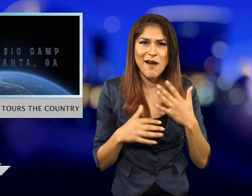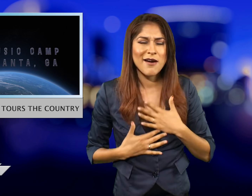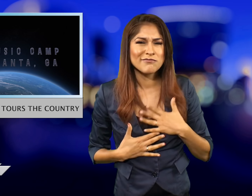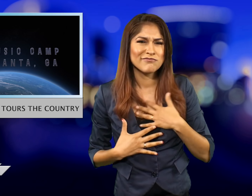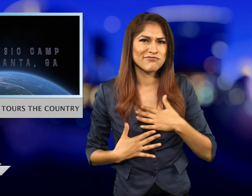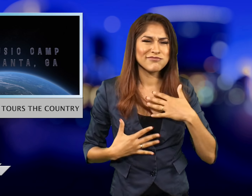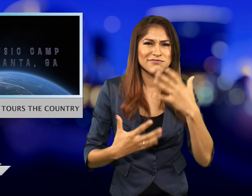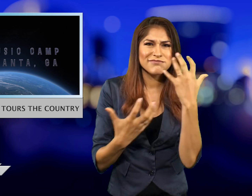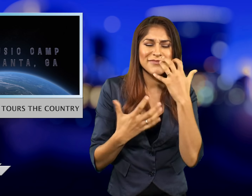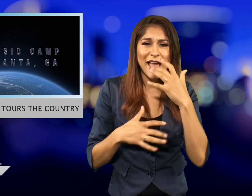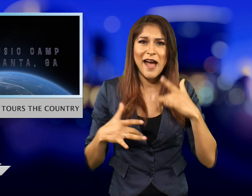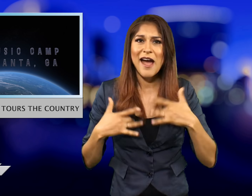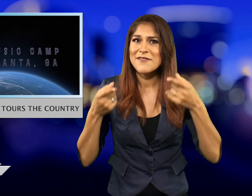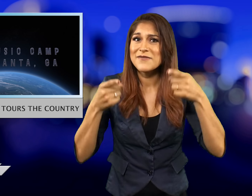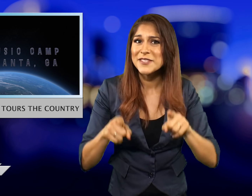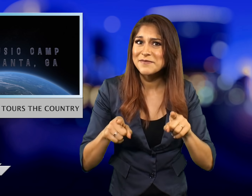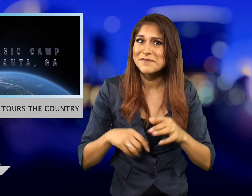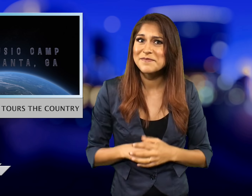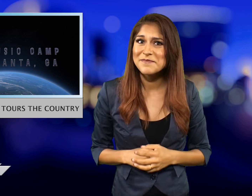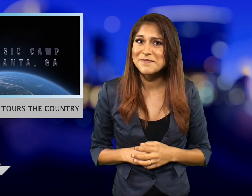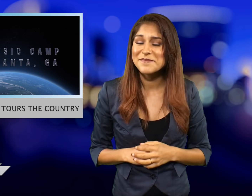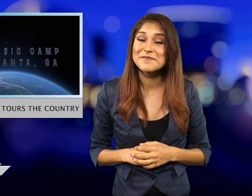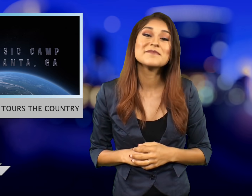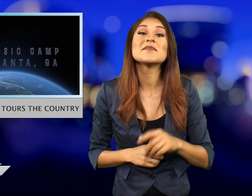an amazing event.